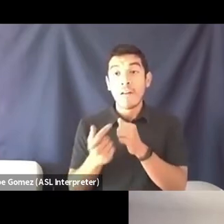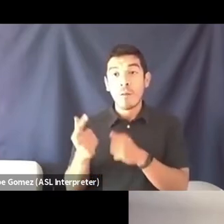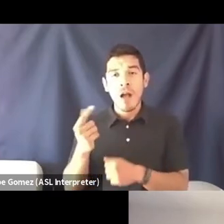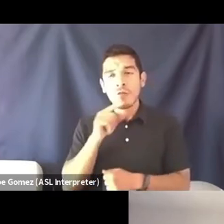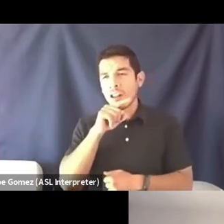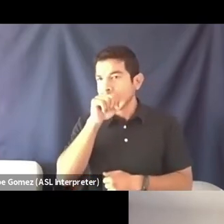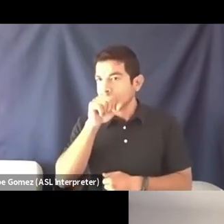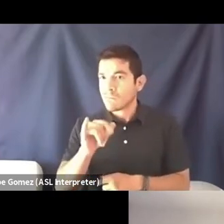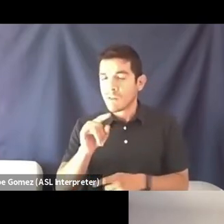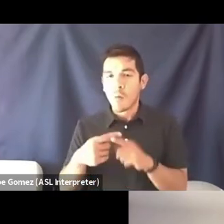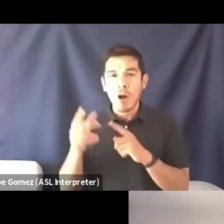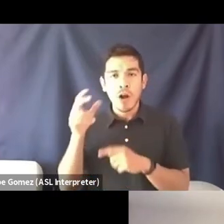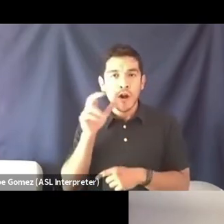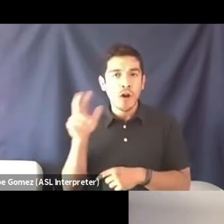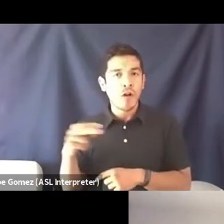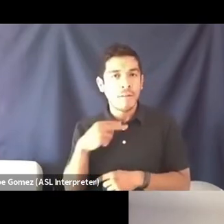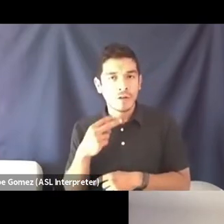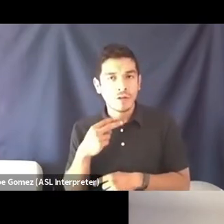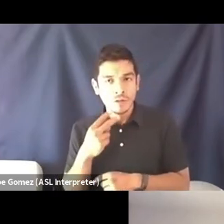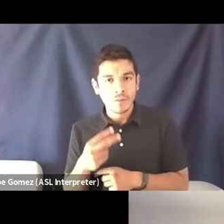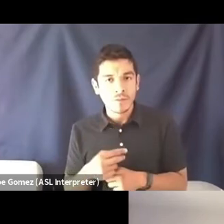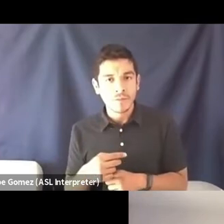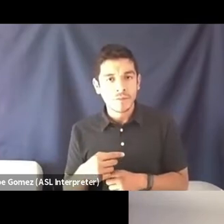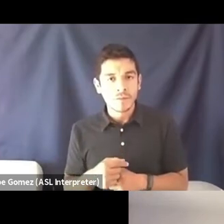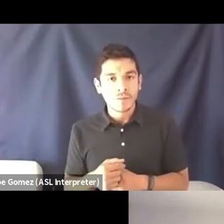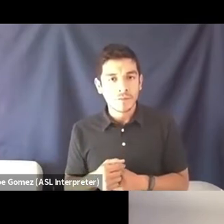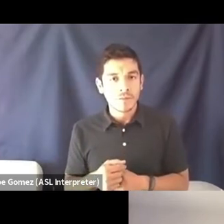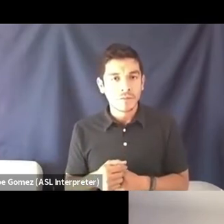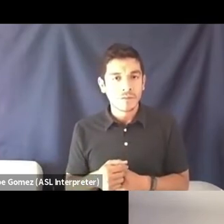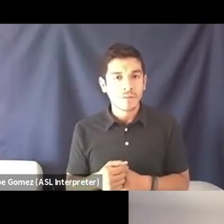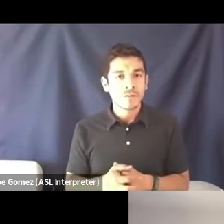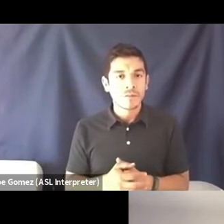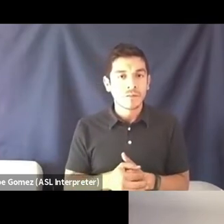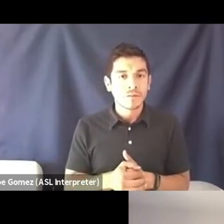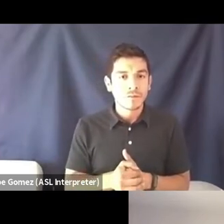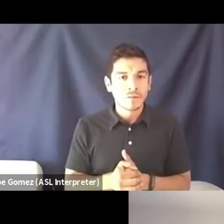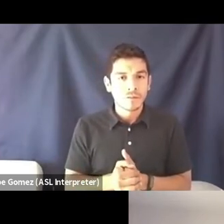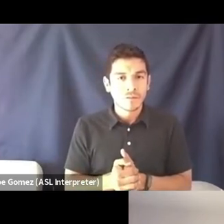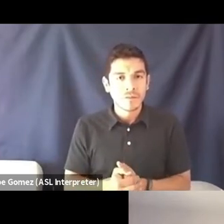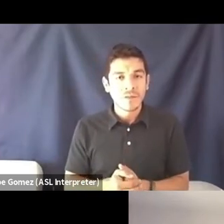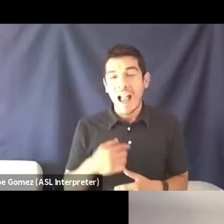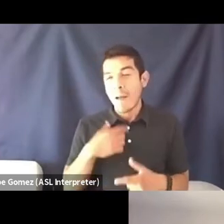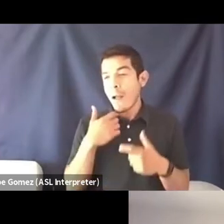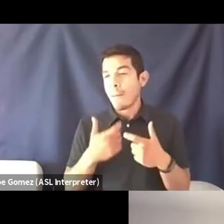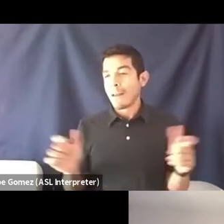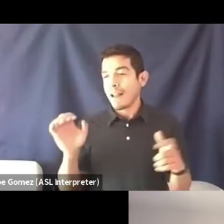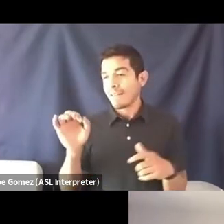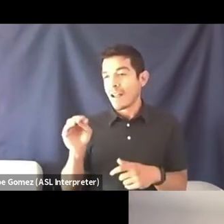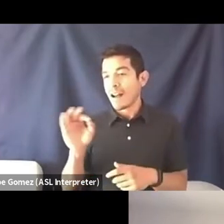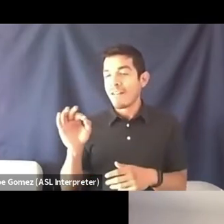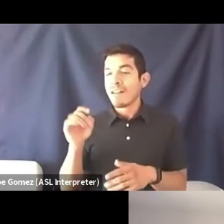I'm a big fan of the documentary "The Times of Harvey Milk." Which I think, brings Harvey Milk back to life.